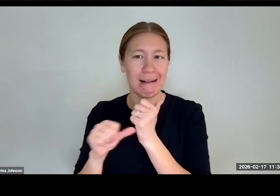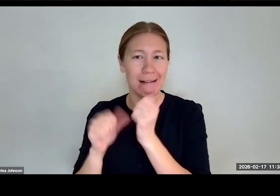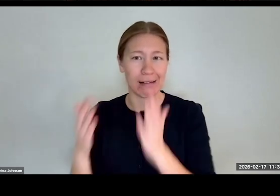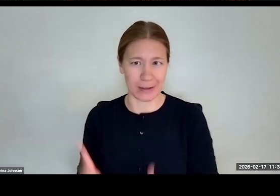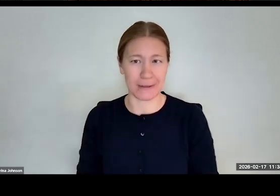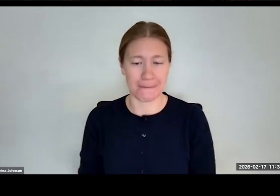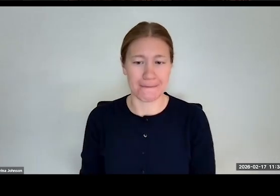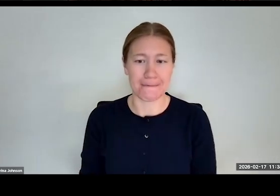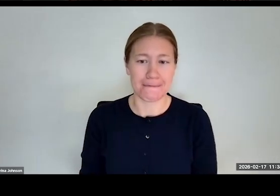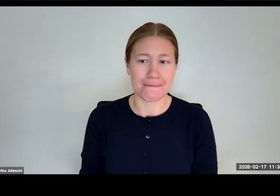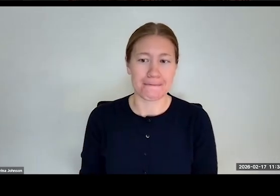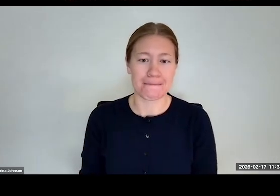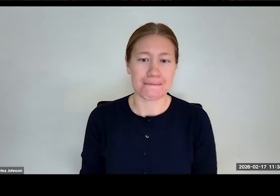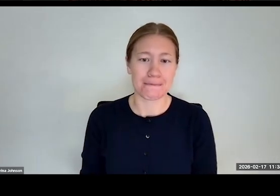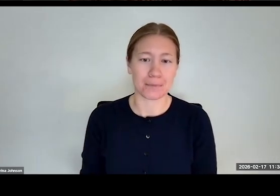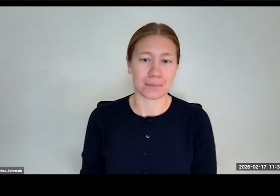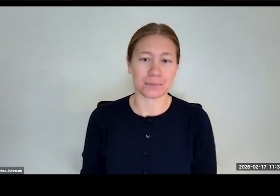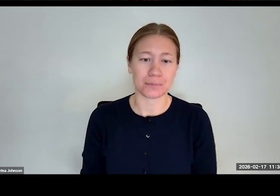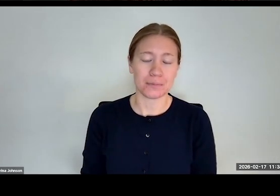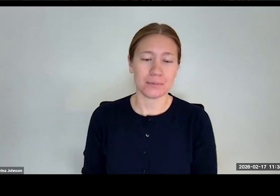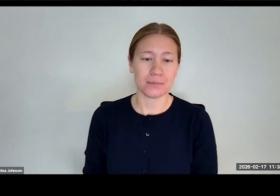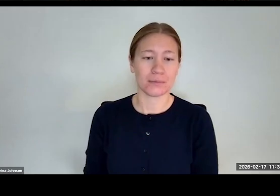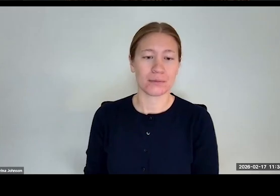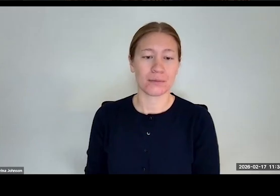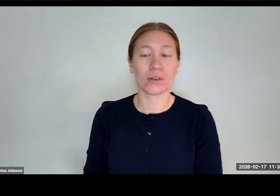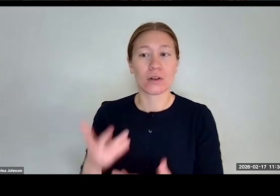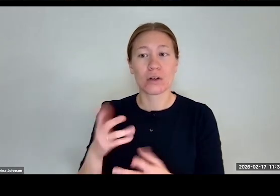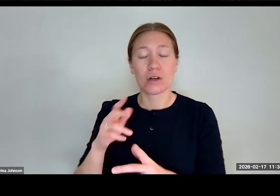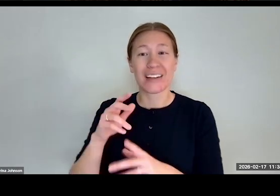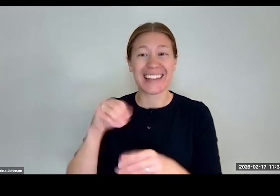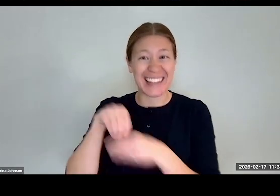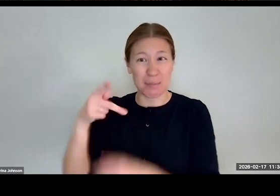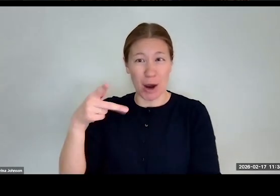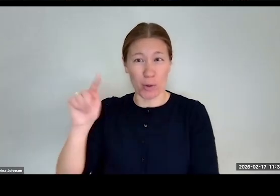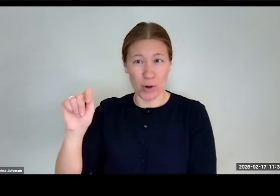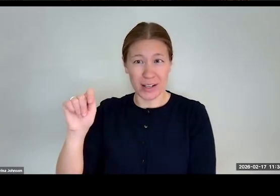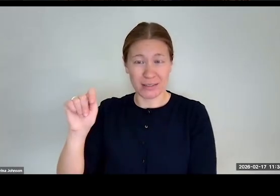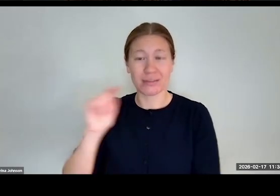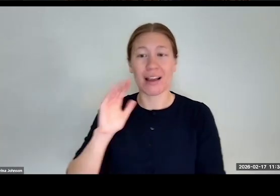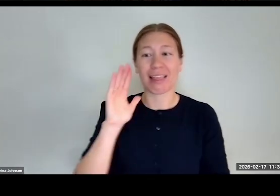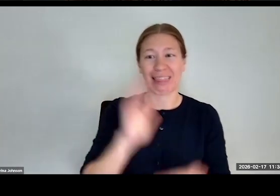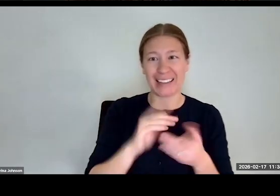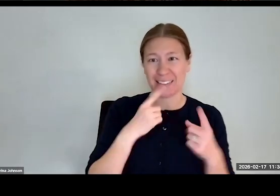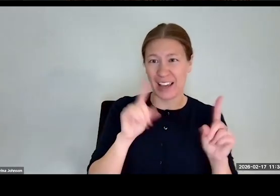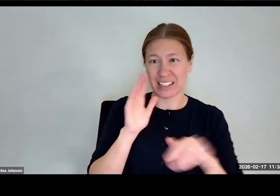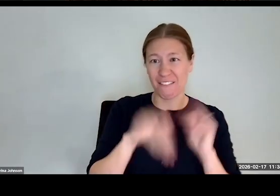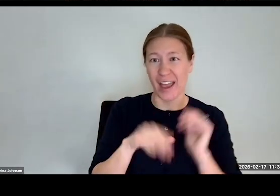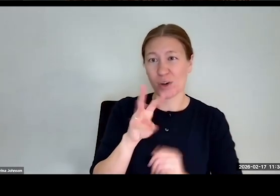that tables in PowerPoint are going to be fundamentally less accessible than tables in Word and Excel. So use them sparingly